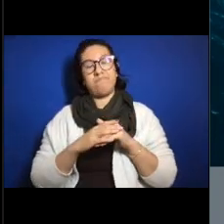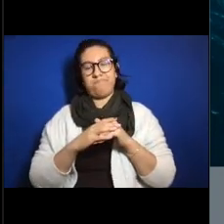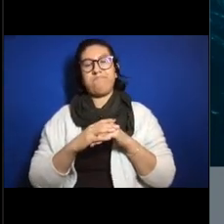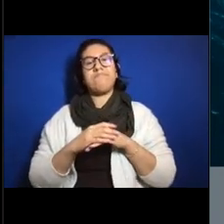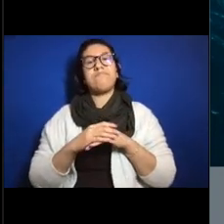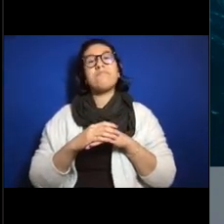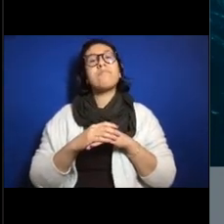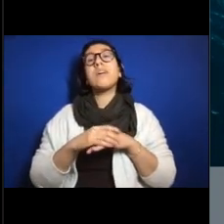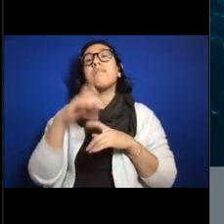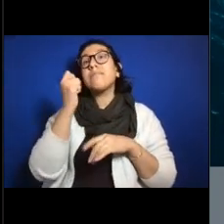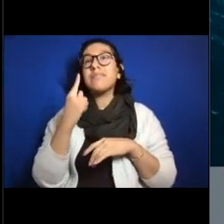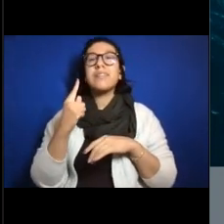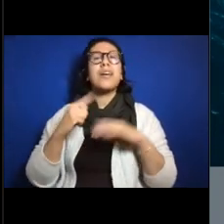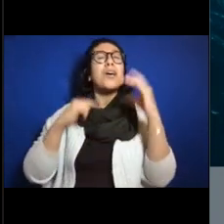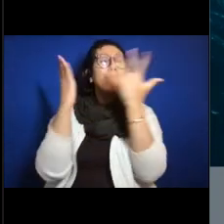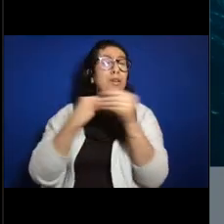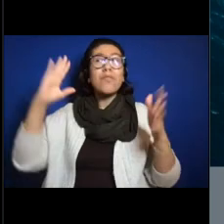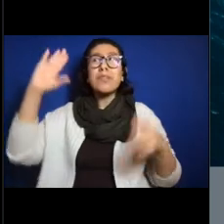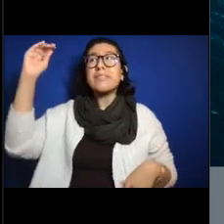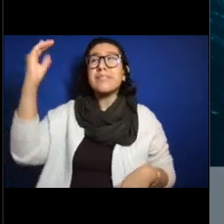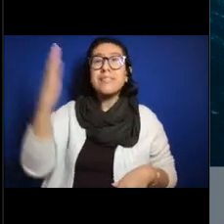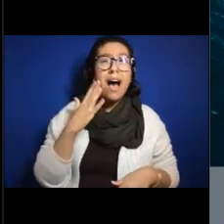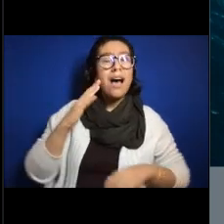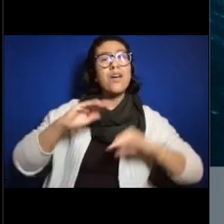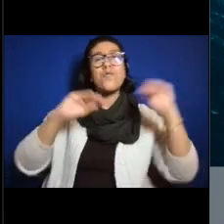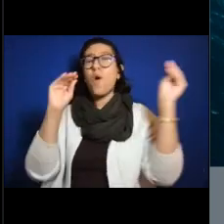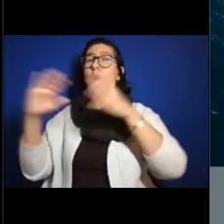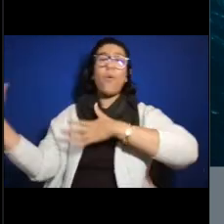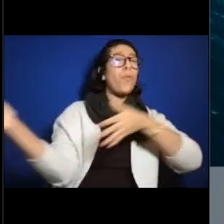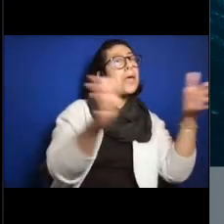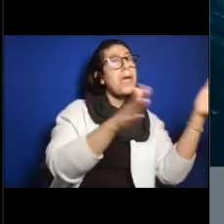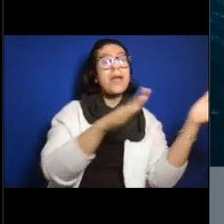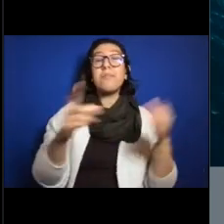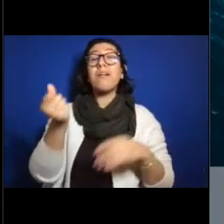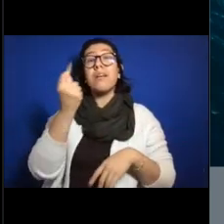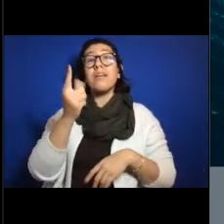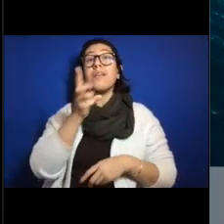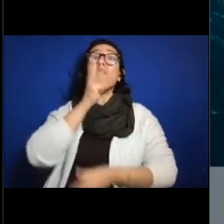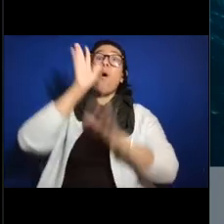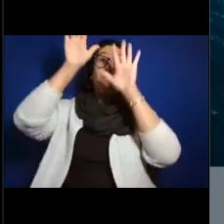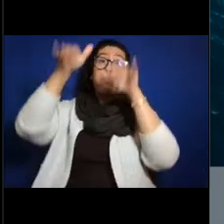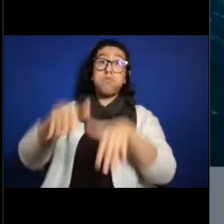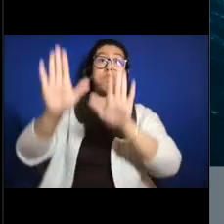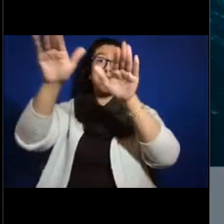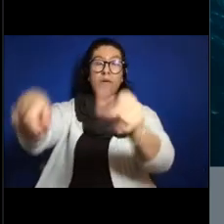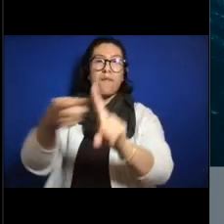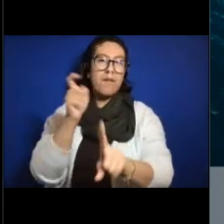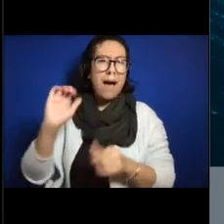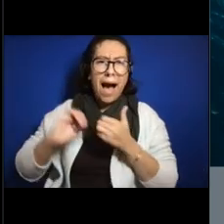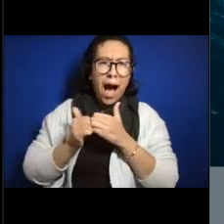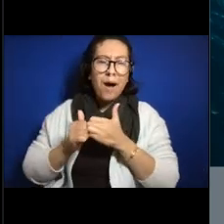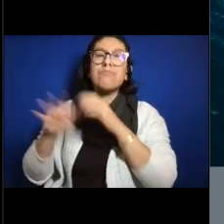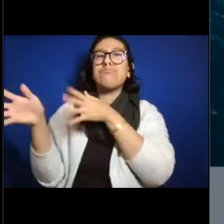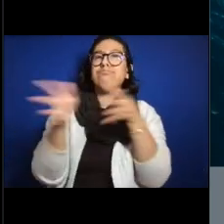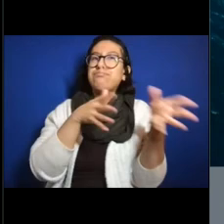We had beautiful sunny skies and no wind but we had these giant waves that were caused by a storm in the North Pacific.